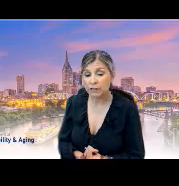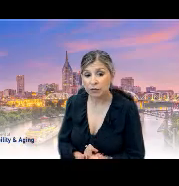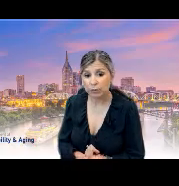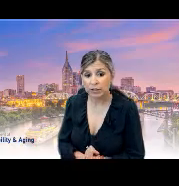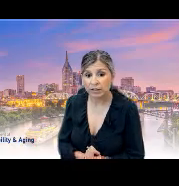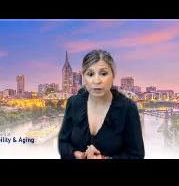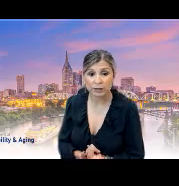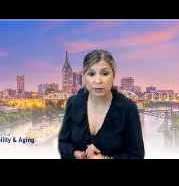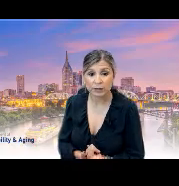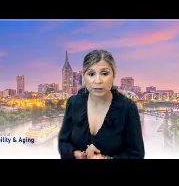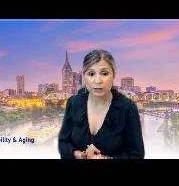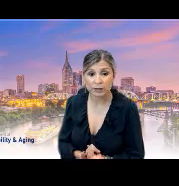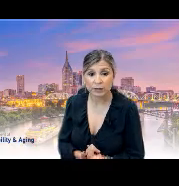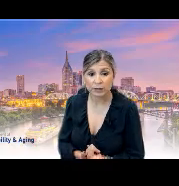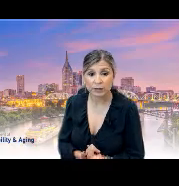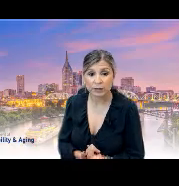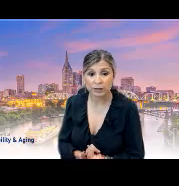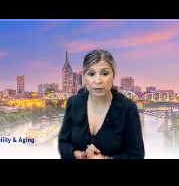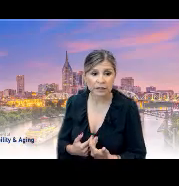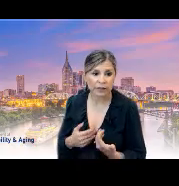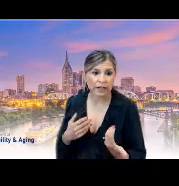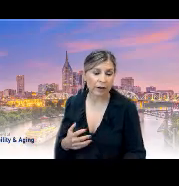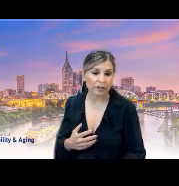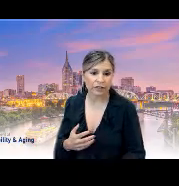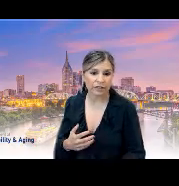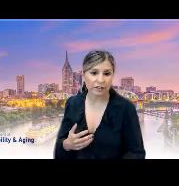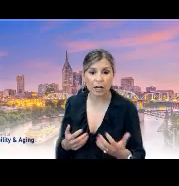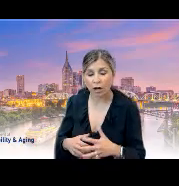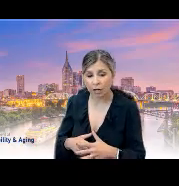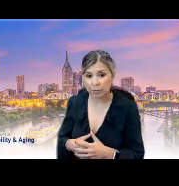Individuals with disabilities who are not 60 but live in a housing facility